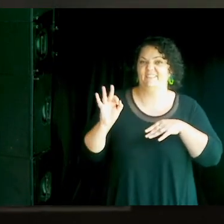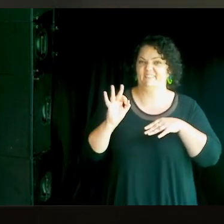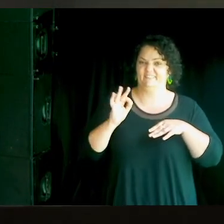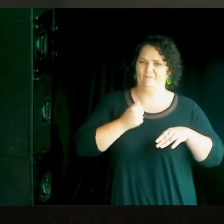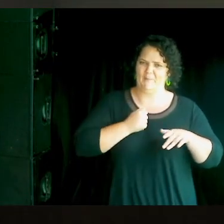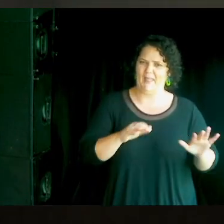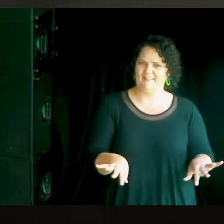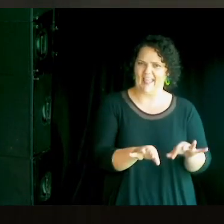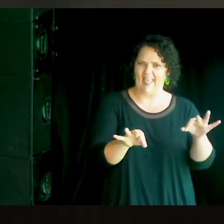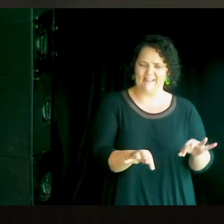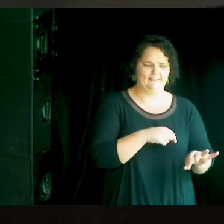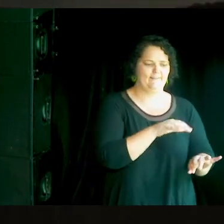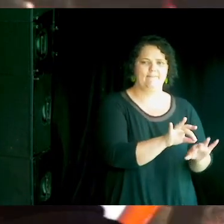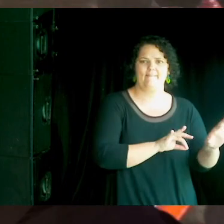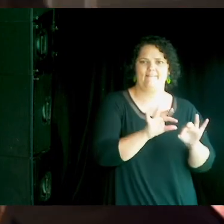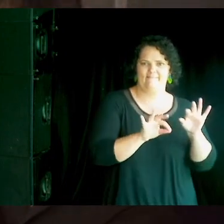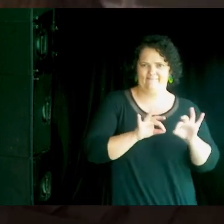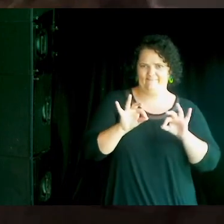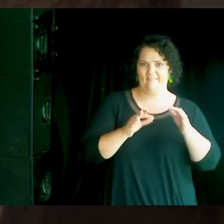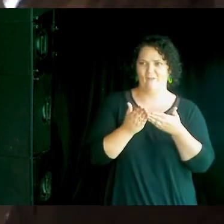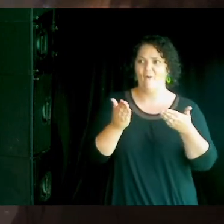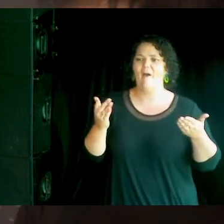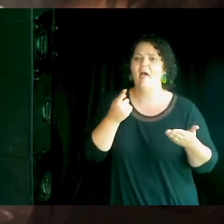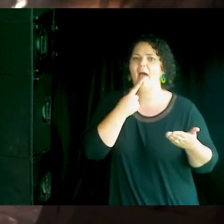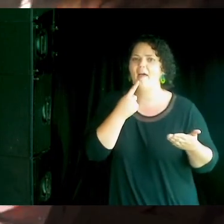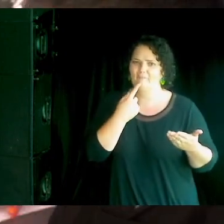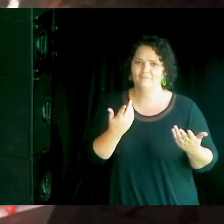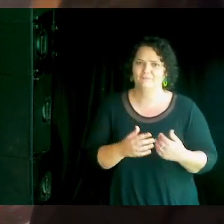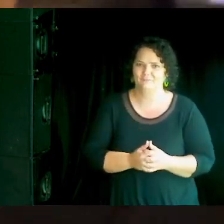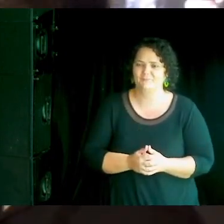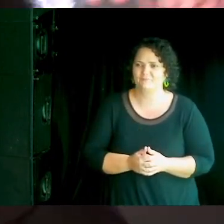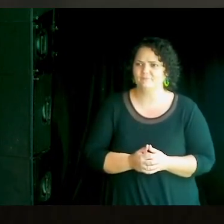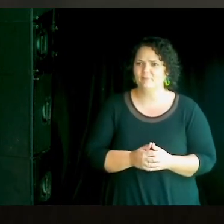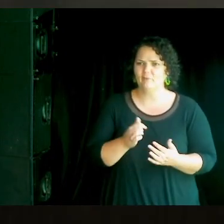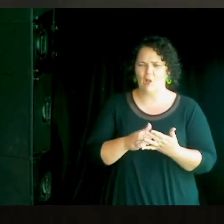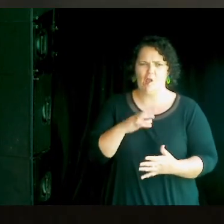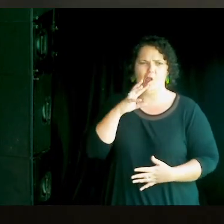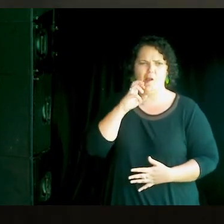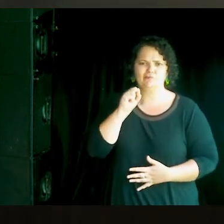just for all of you to try so I'll cut that later on and it's very crunchy it is very crunchy